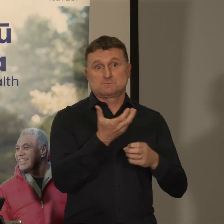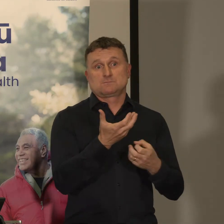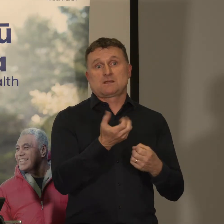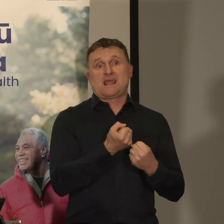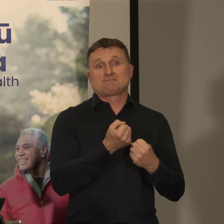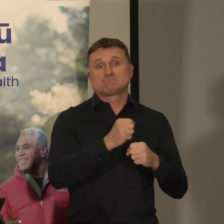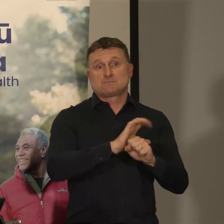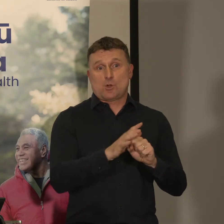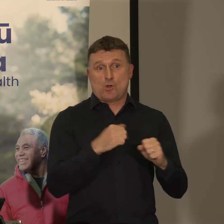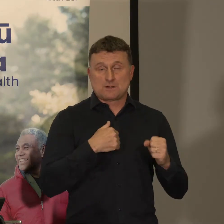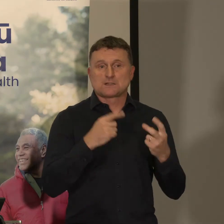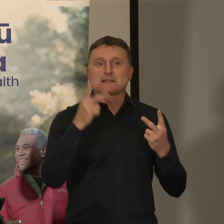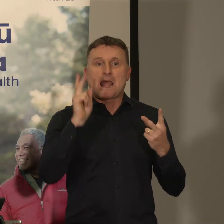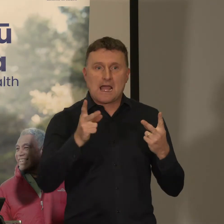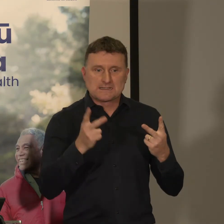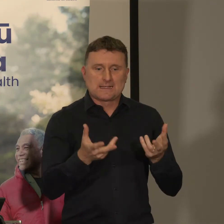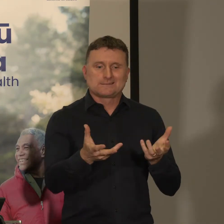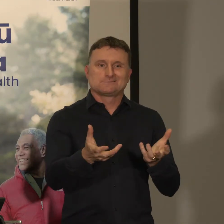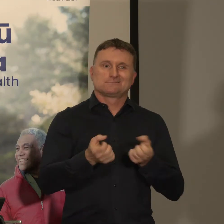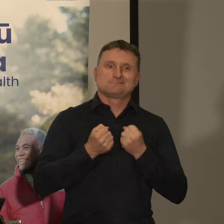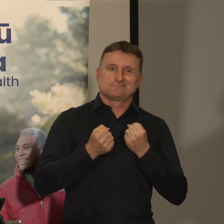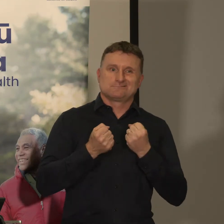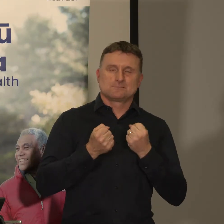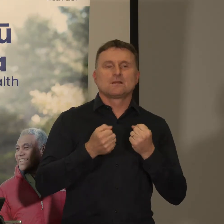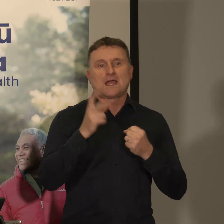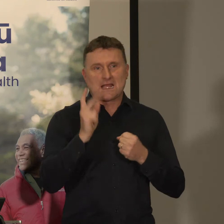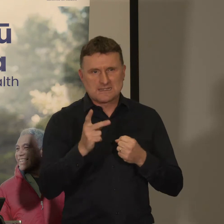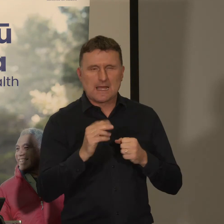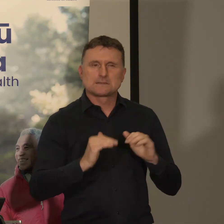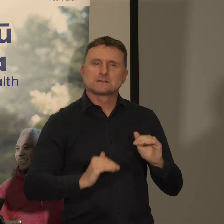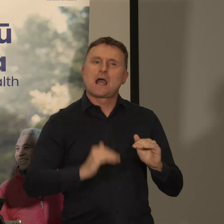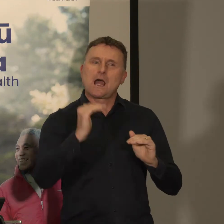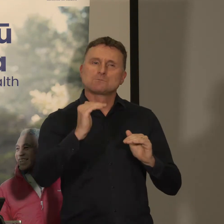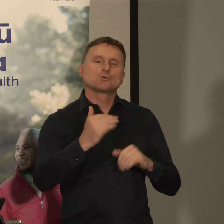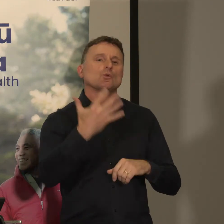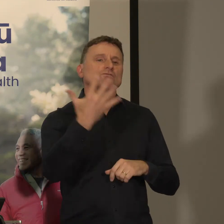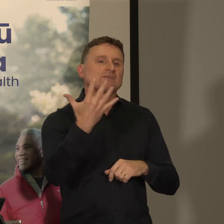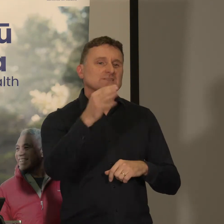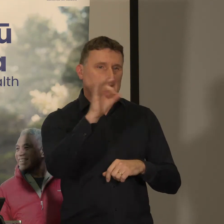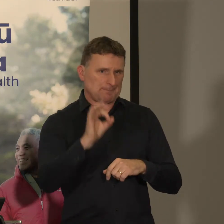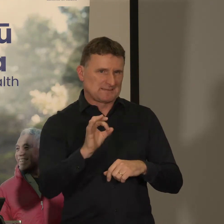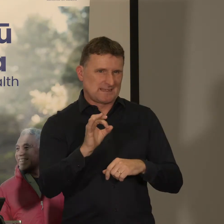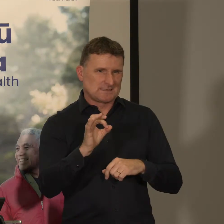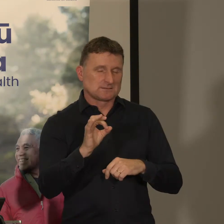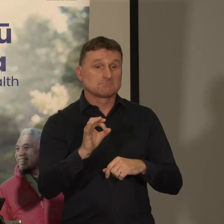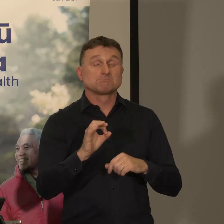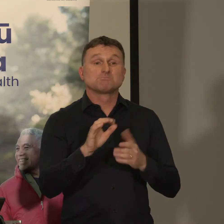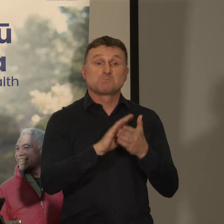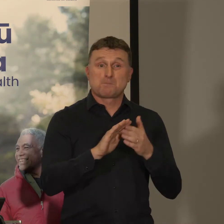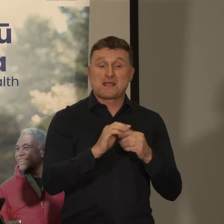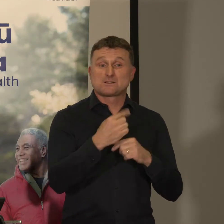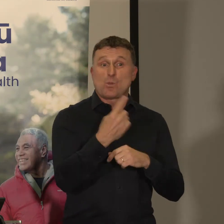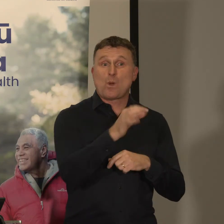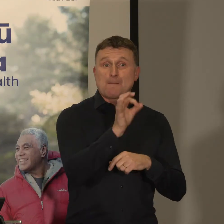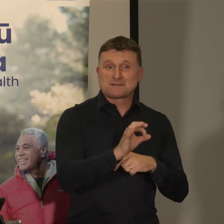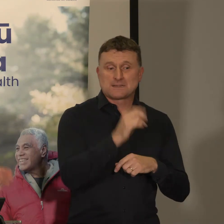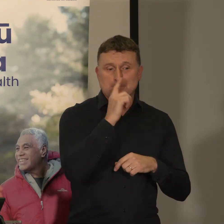at this point is reinfection rates are now climbing, Kim